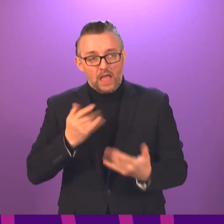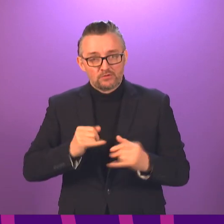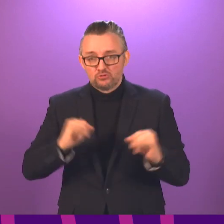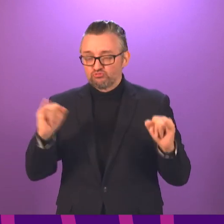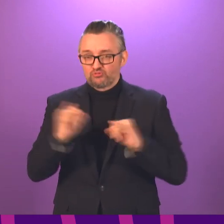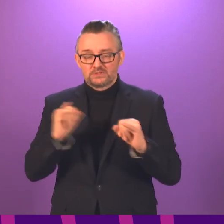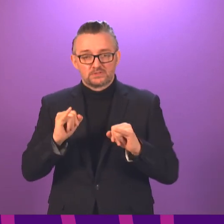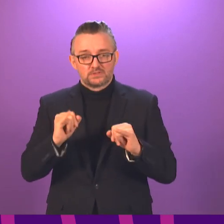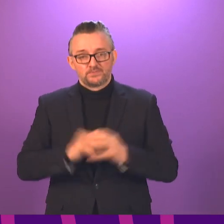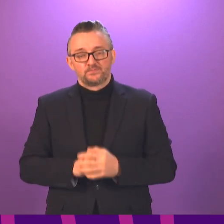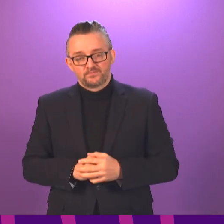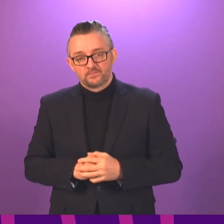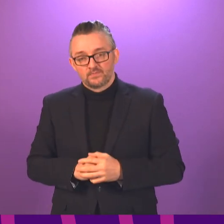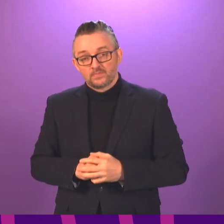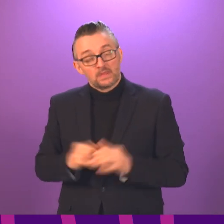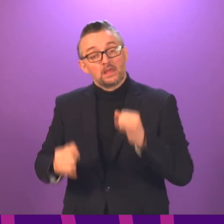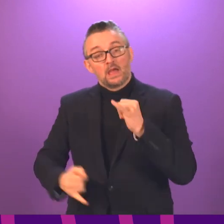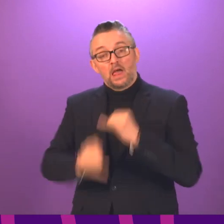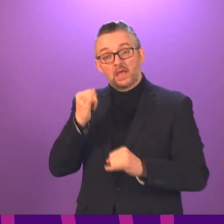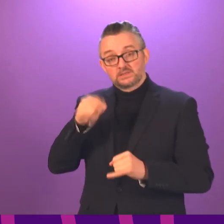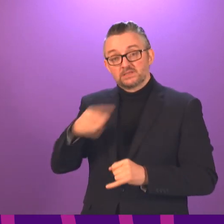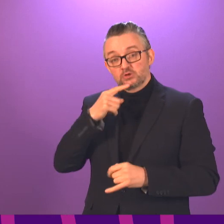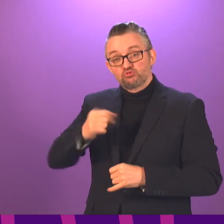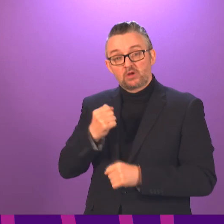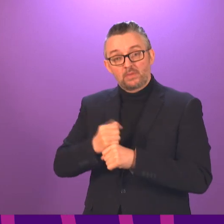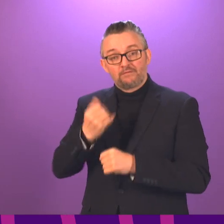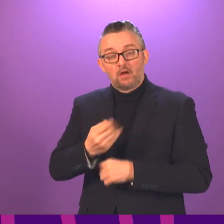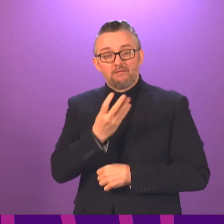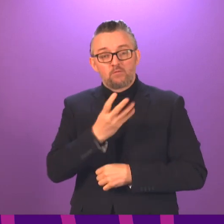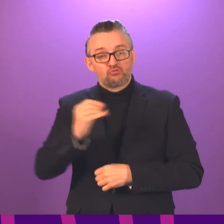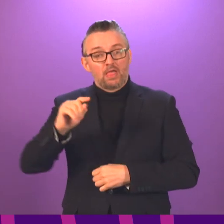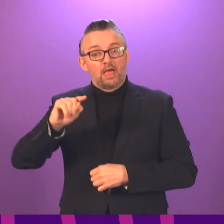Finally, the Scottish Government has a target of 400,000 vaccinations a week, which is a